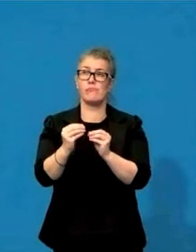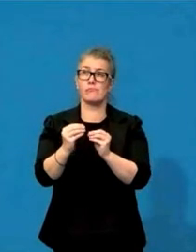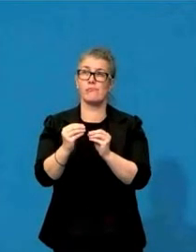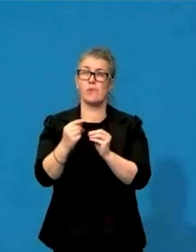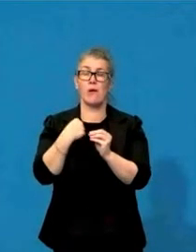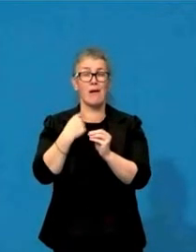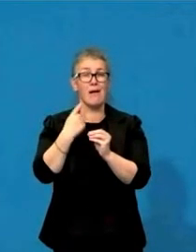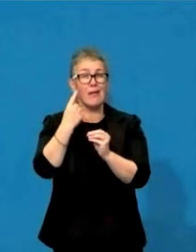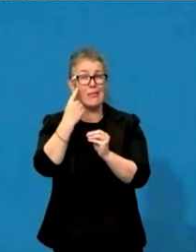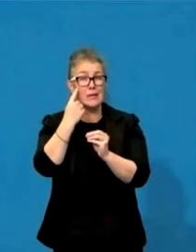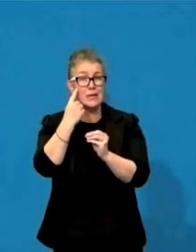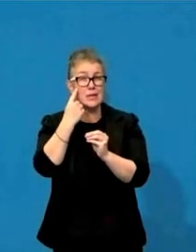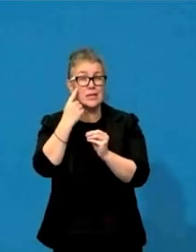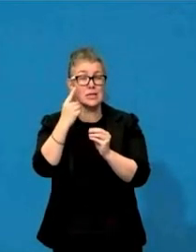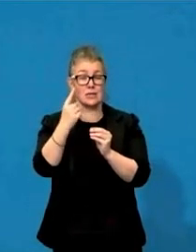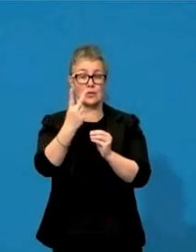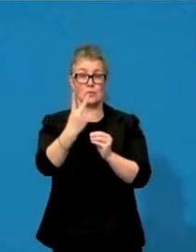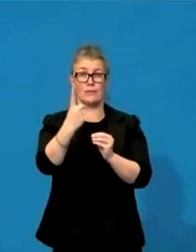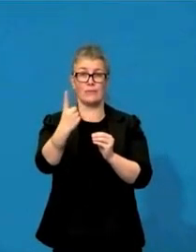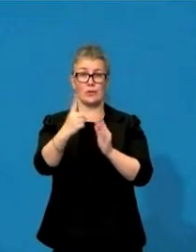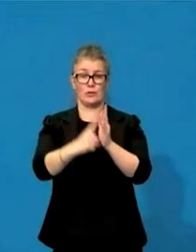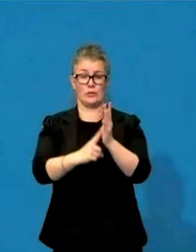June 21st, we got the car hoist.